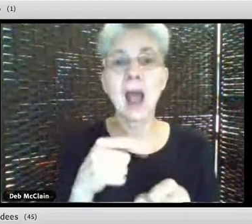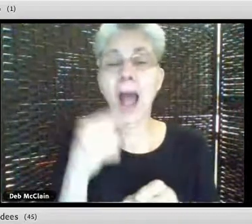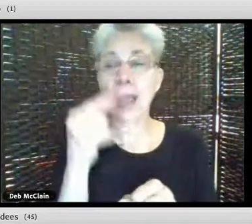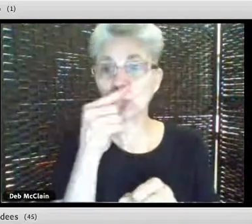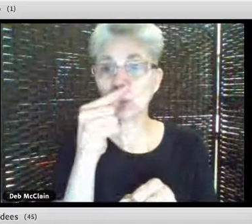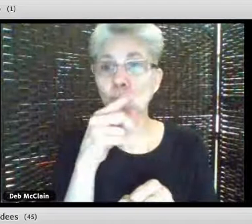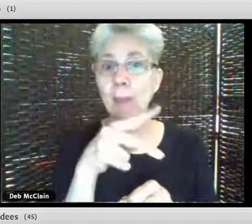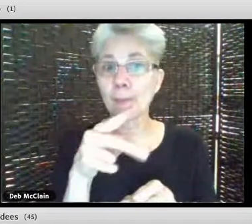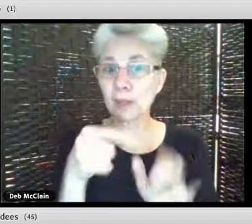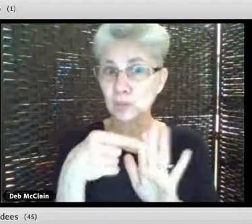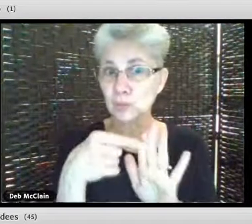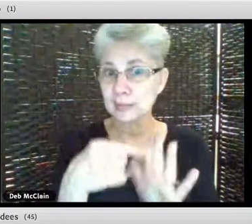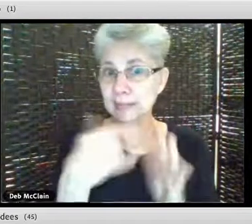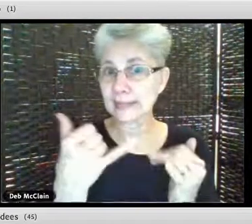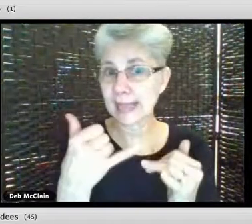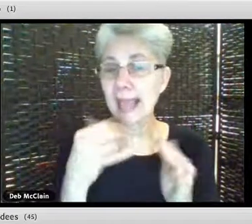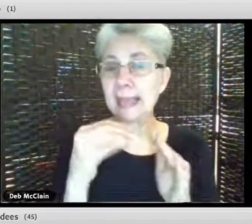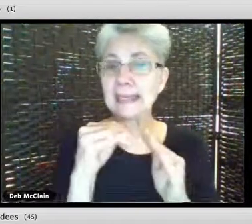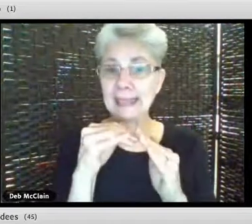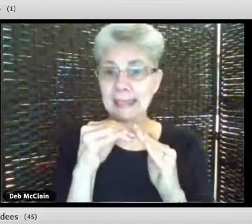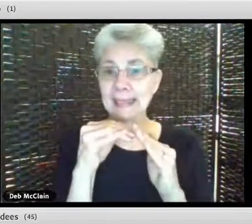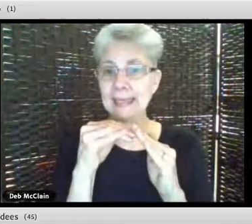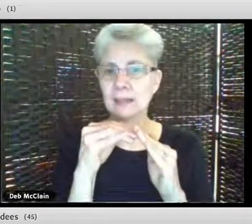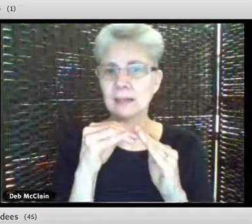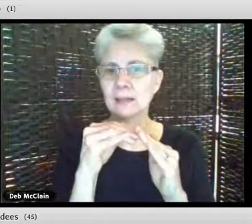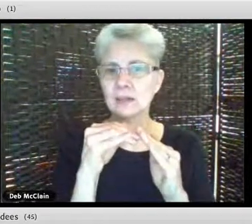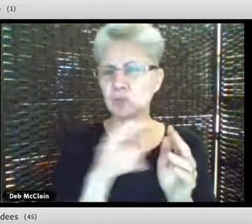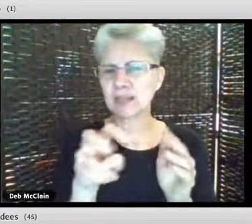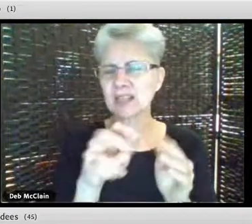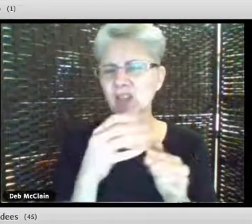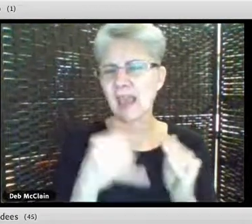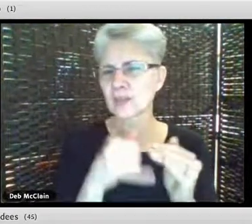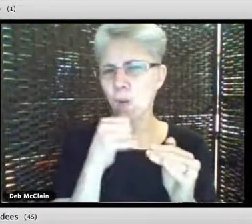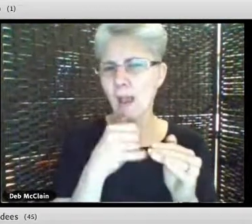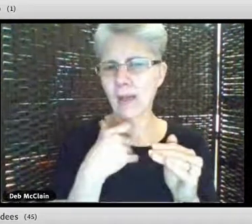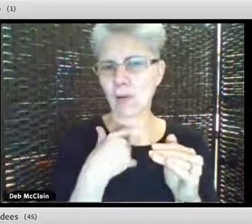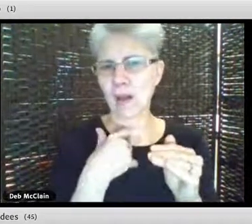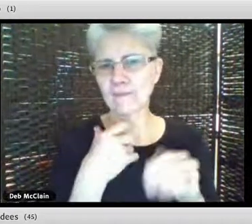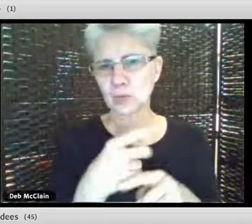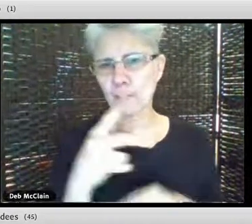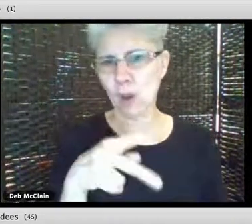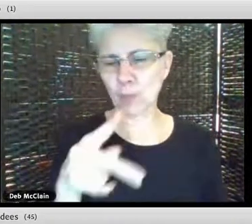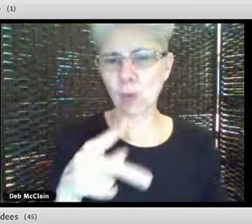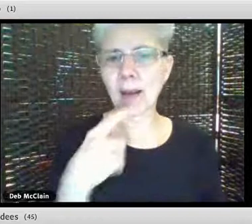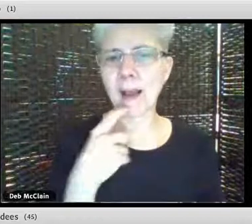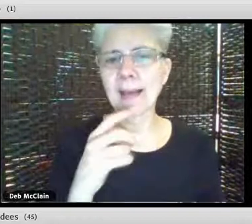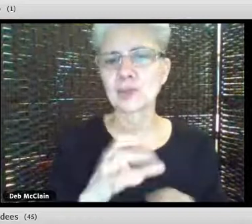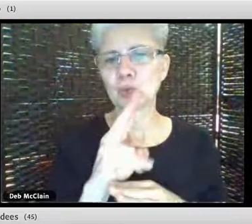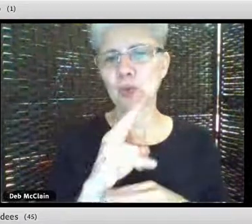it kept every single change, even my transitions. It only missed the last transition at the end, so I thought that was fantastic.